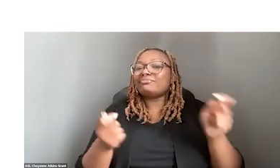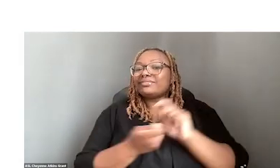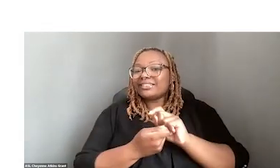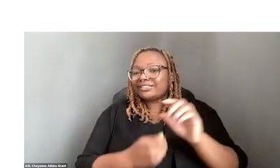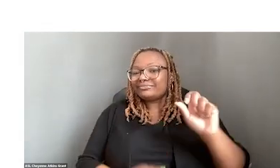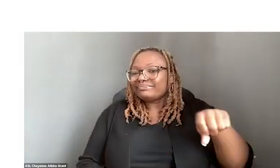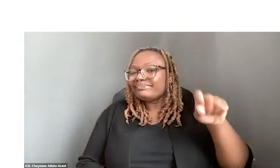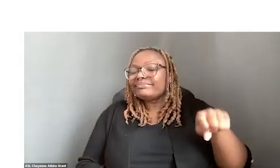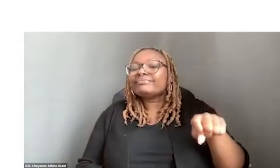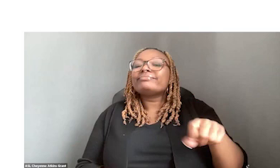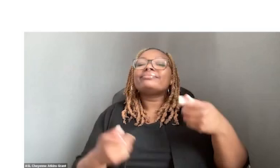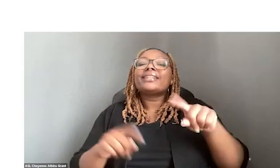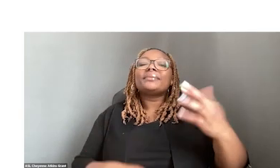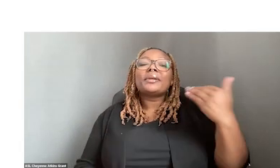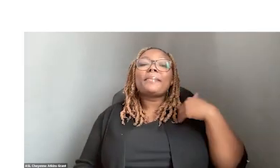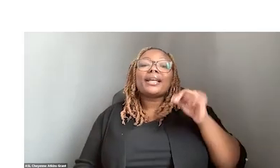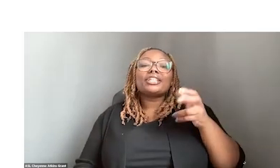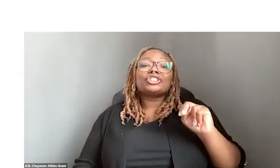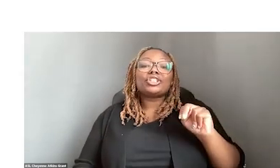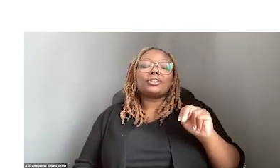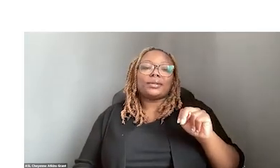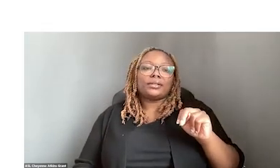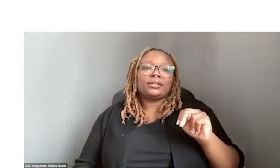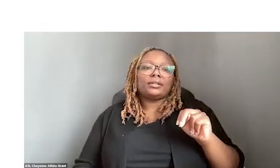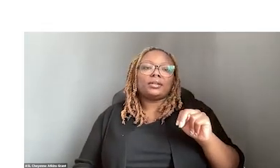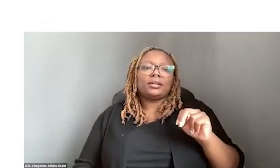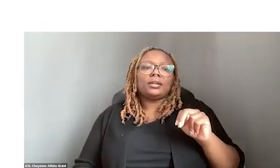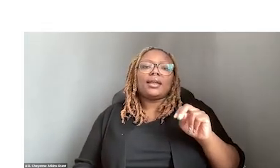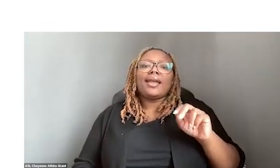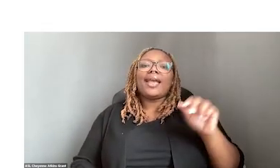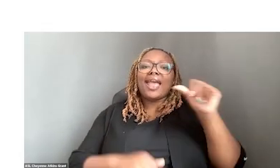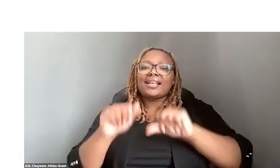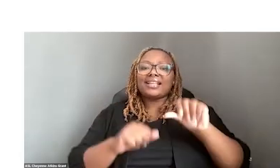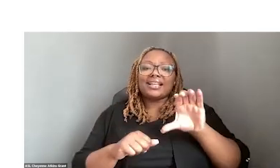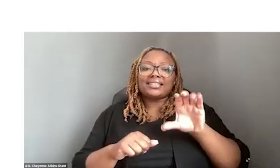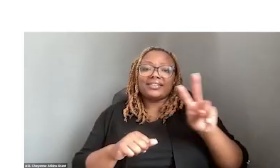This happened back in January, and SciENcv was working very closely with the NSF staff.